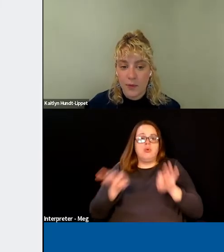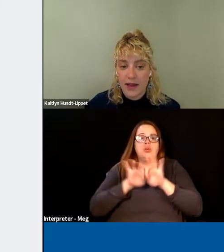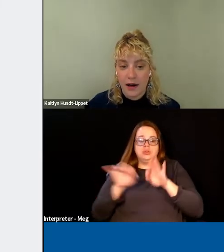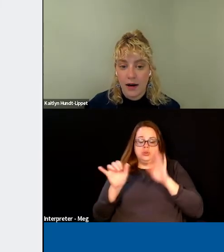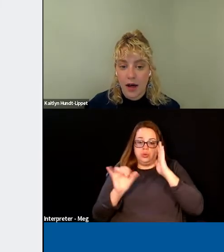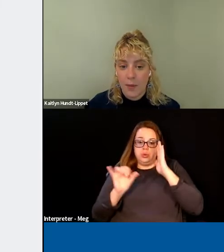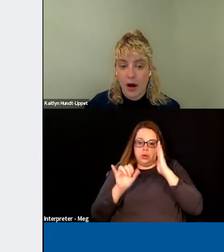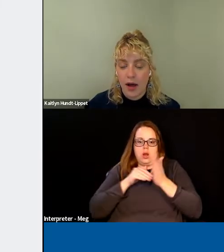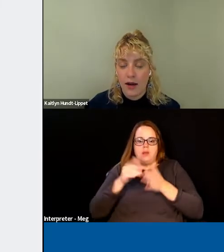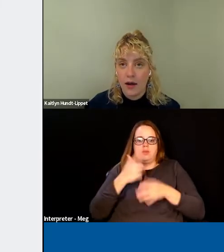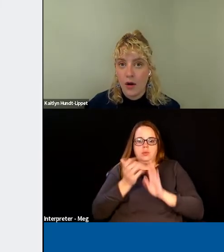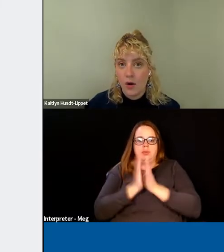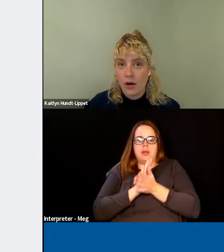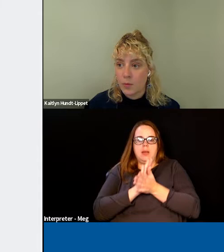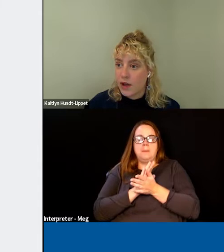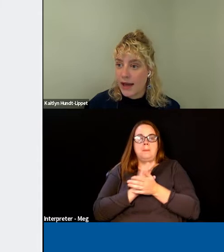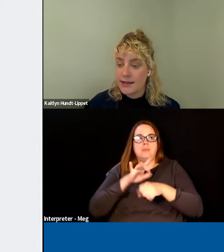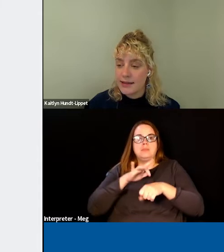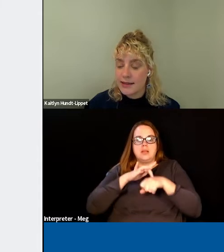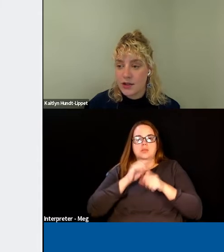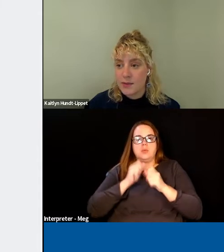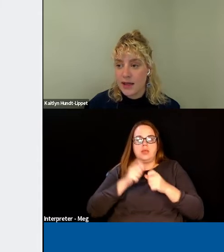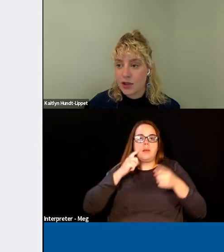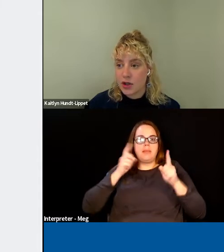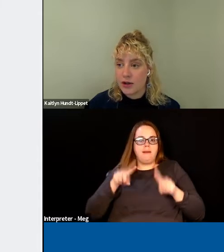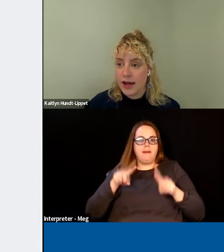Often we get caught up on compliance and just making sure